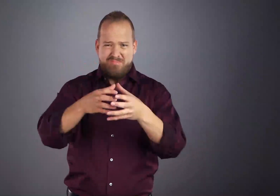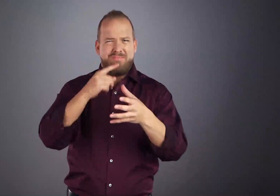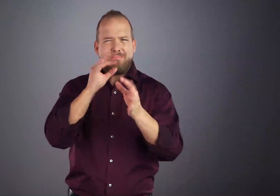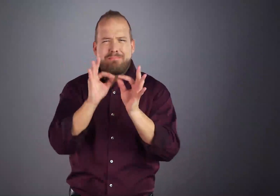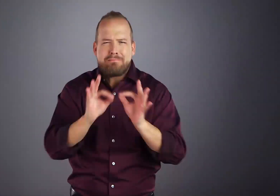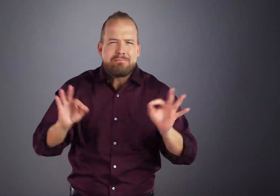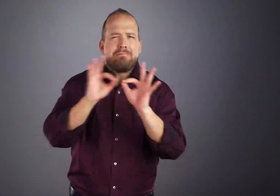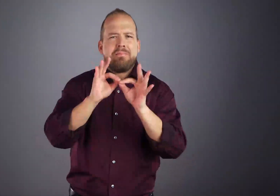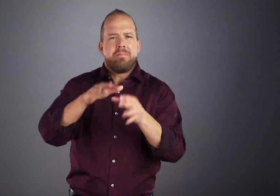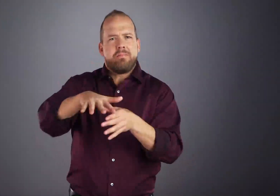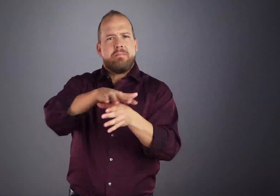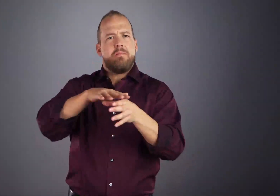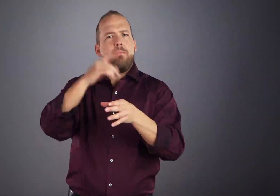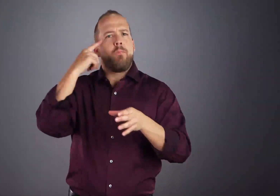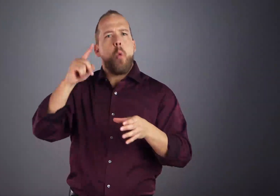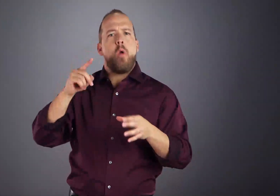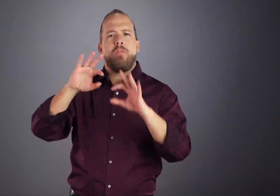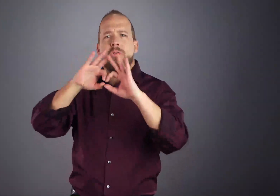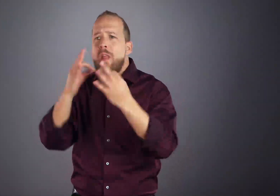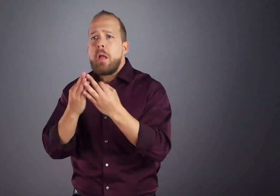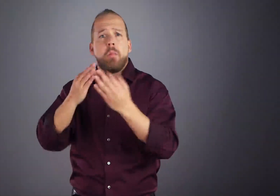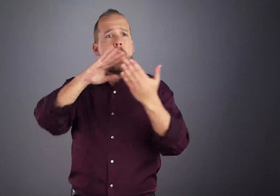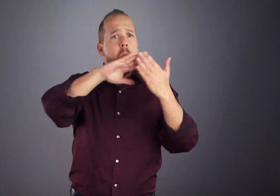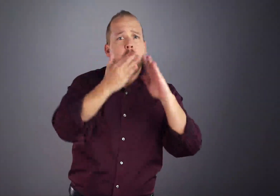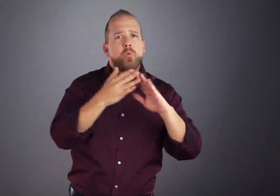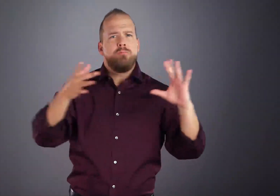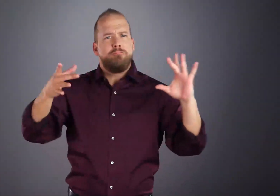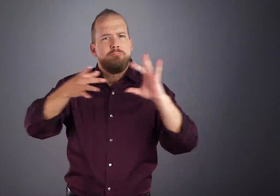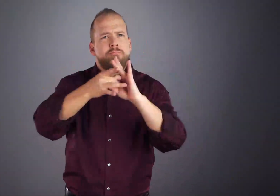in the lives of their families and communities.